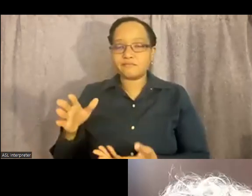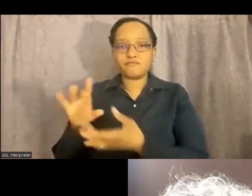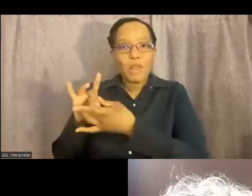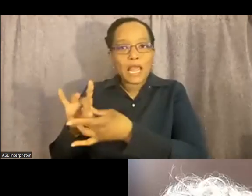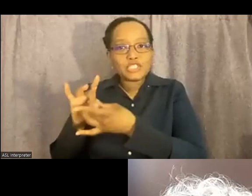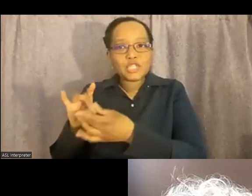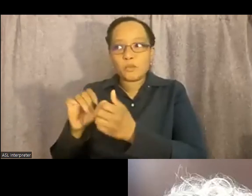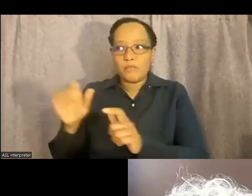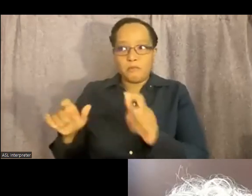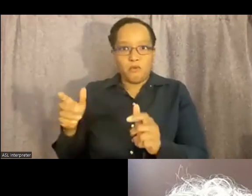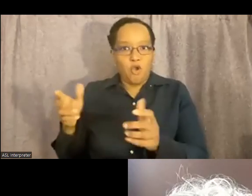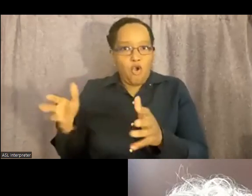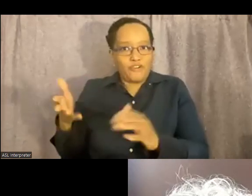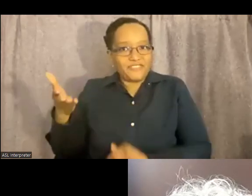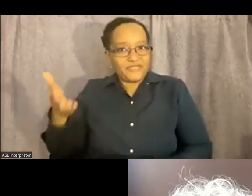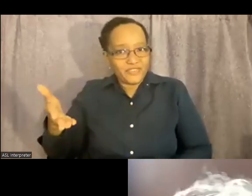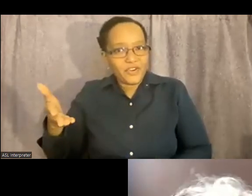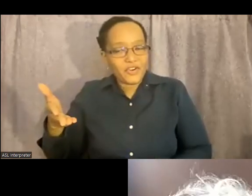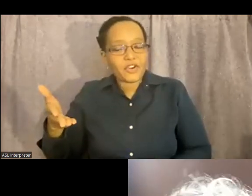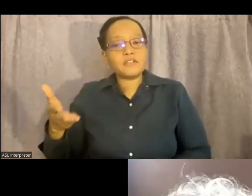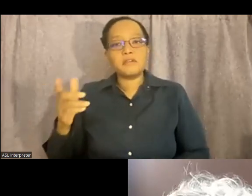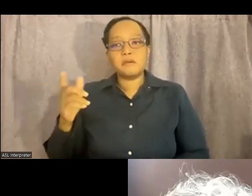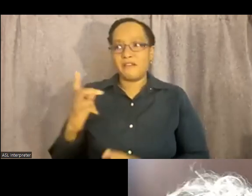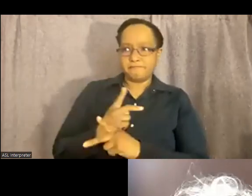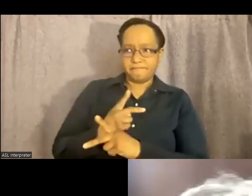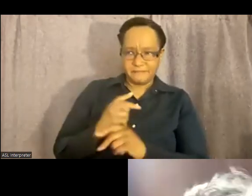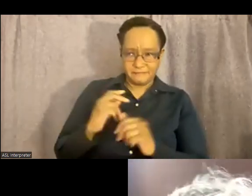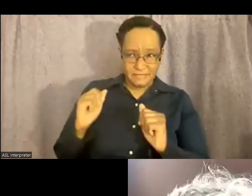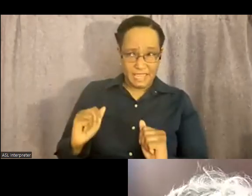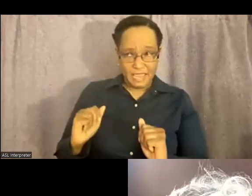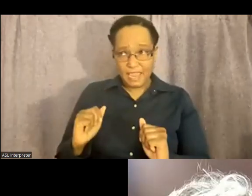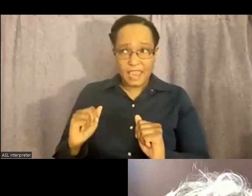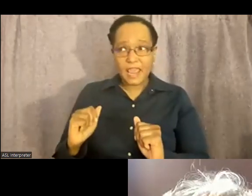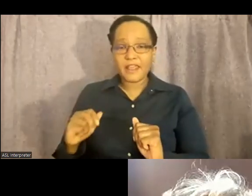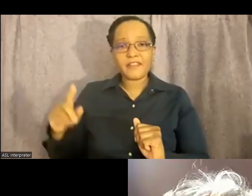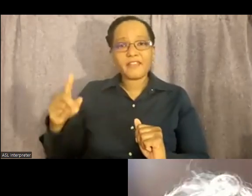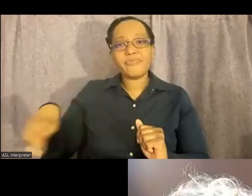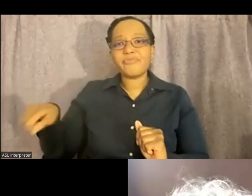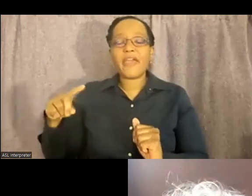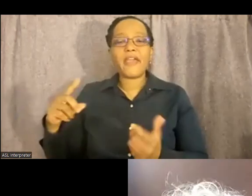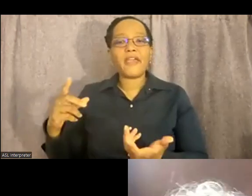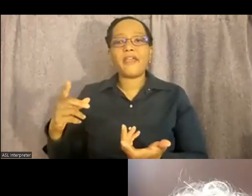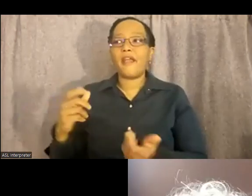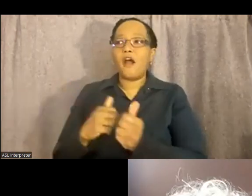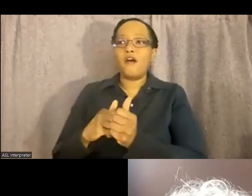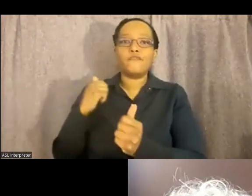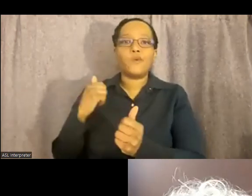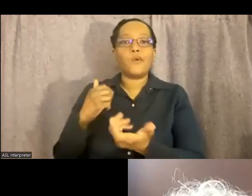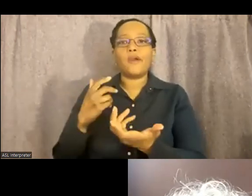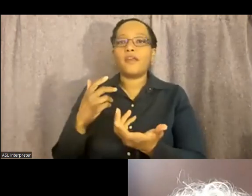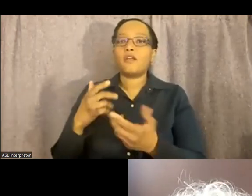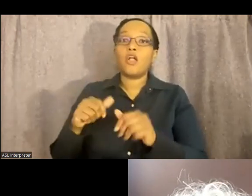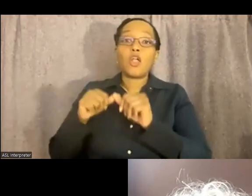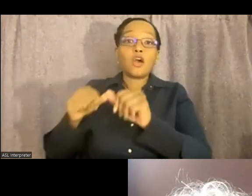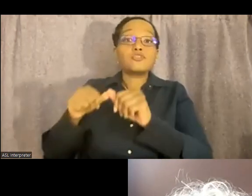already to see if they can be diverted from the long-term acute environment and make it